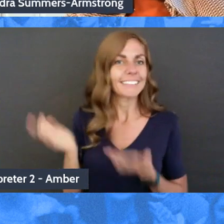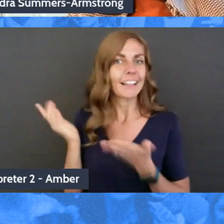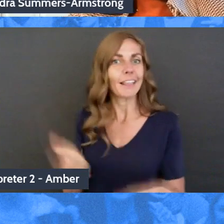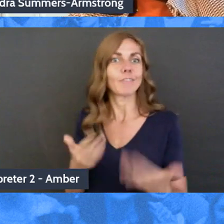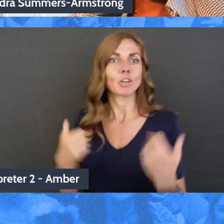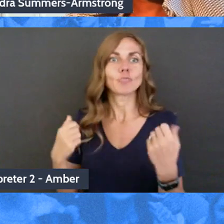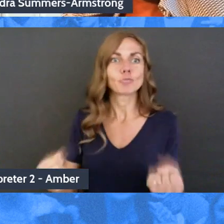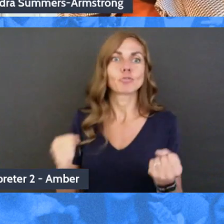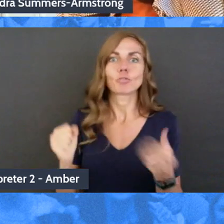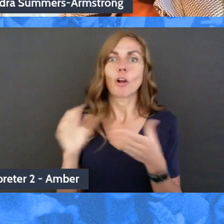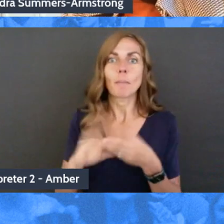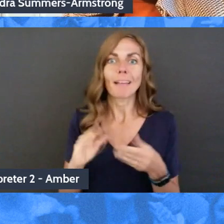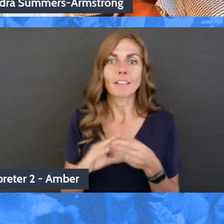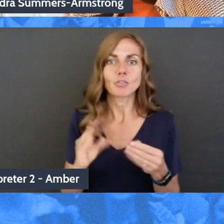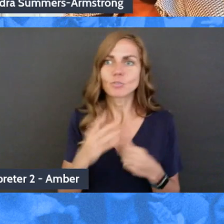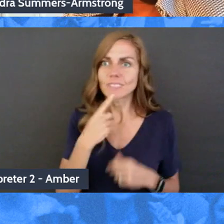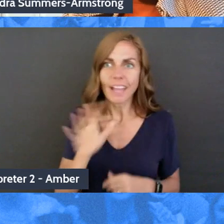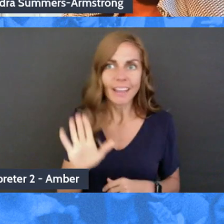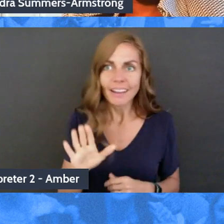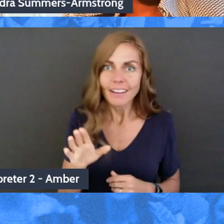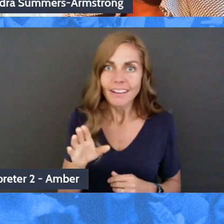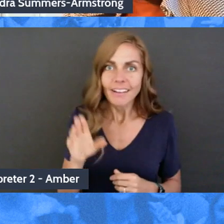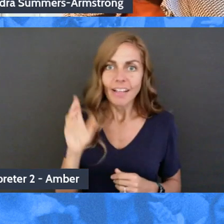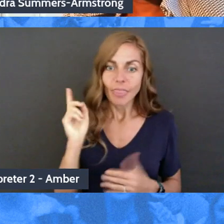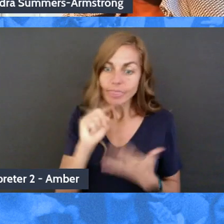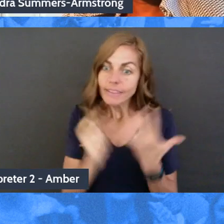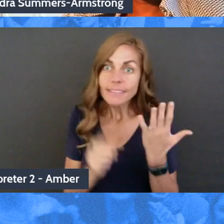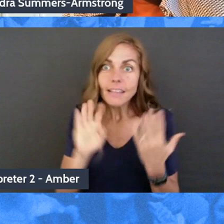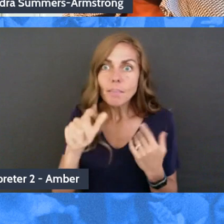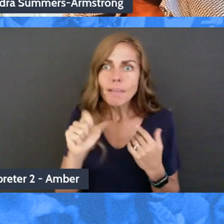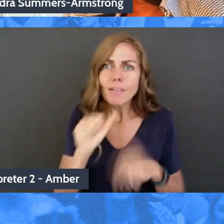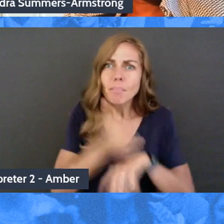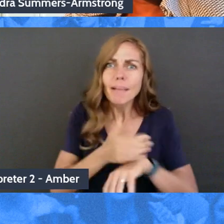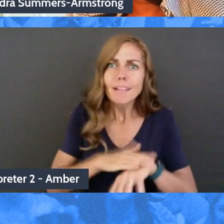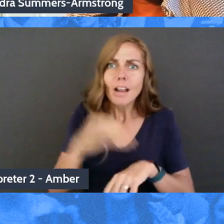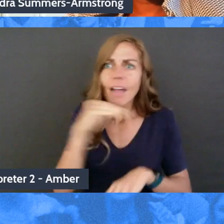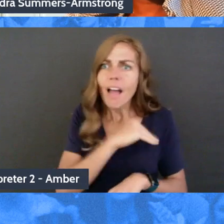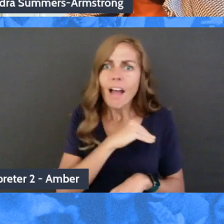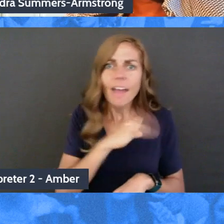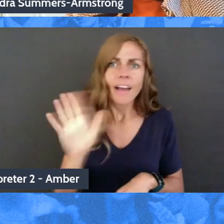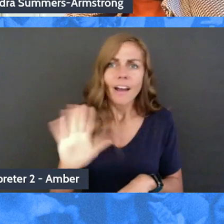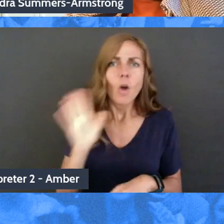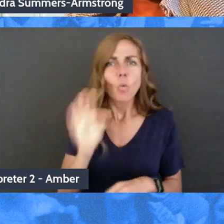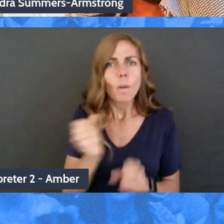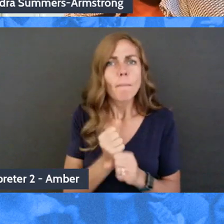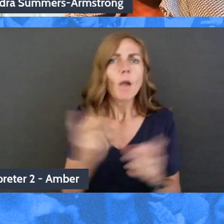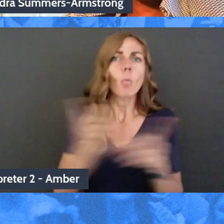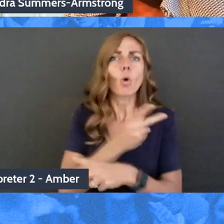these bills are based on a lie. They would make it harder to vote and are based on a lie.